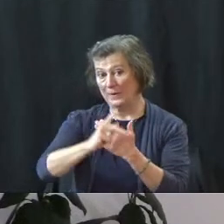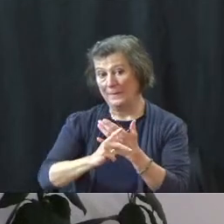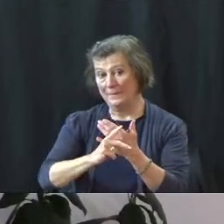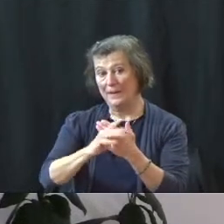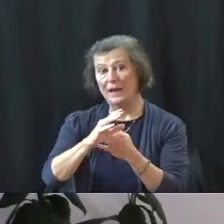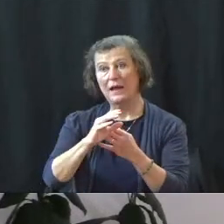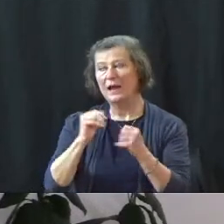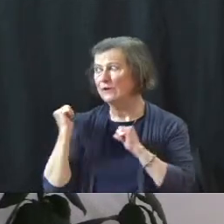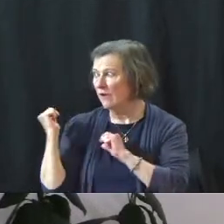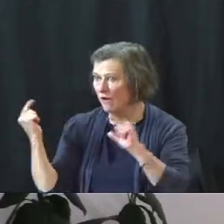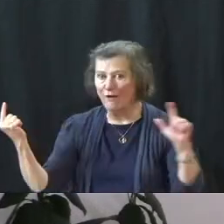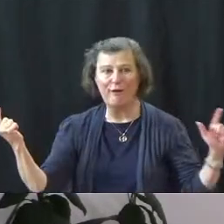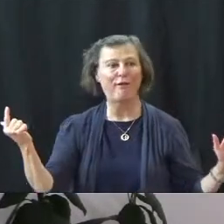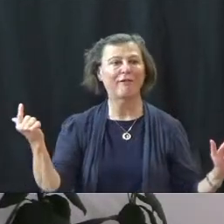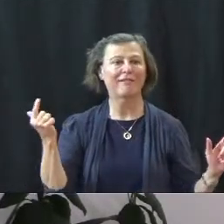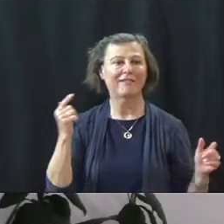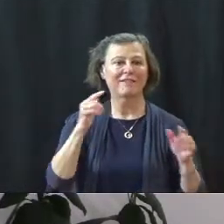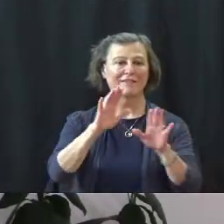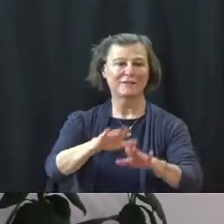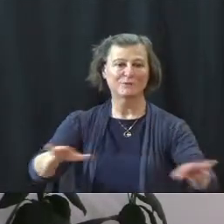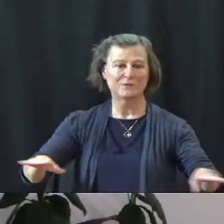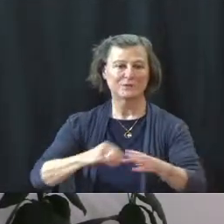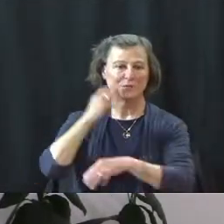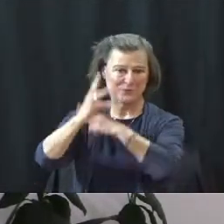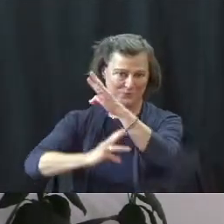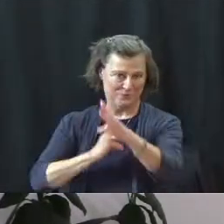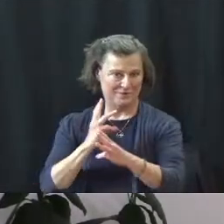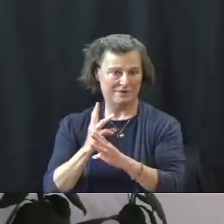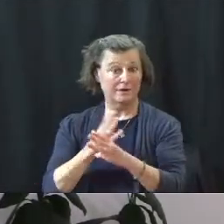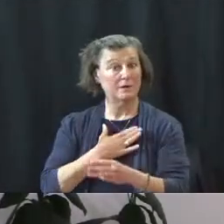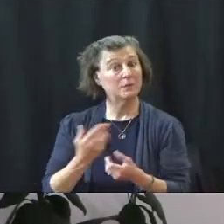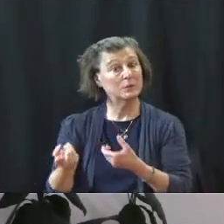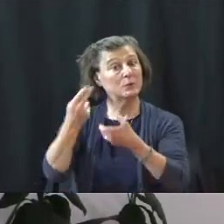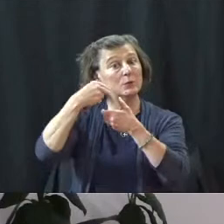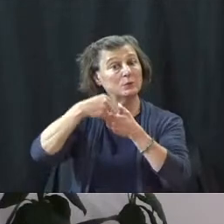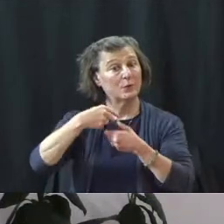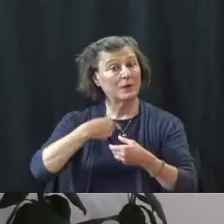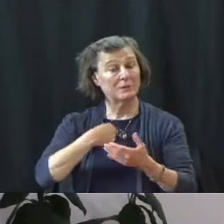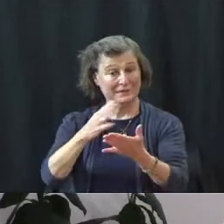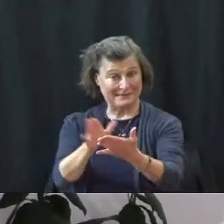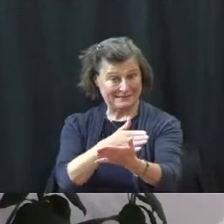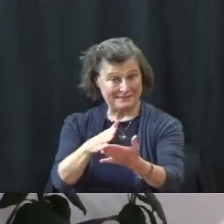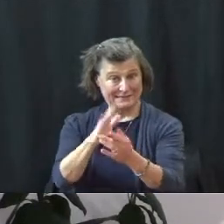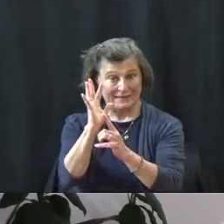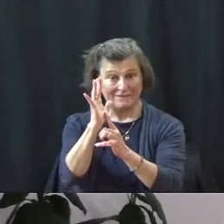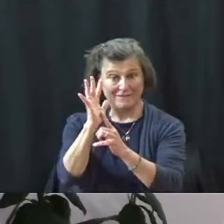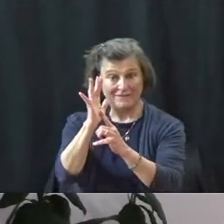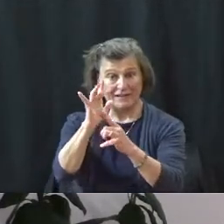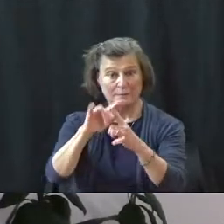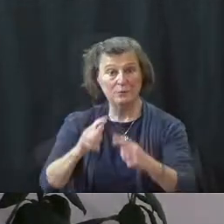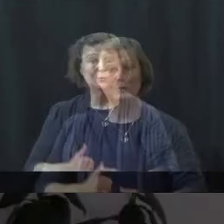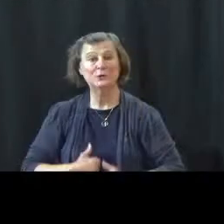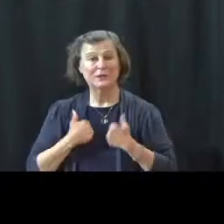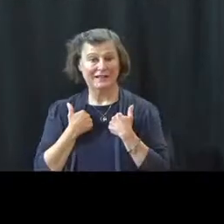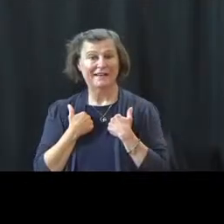and for all the children of the world. Please join me as we sing the flame into life.